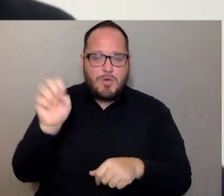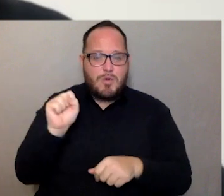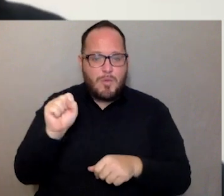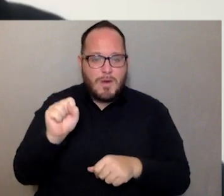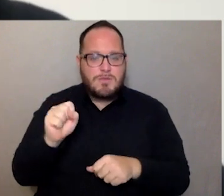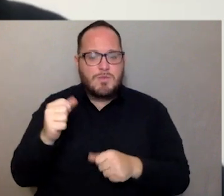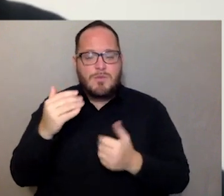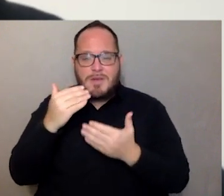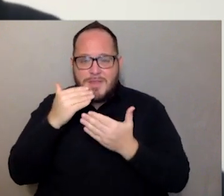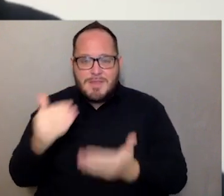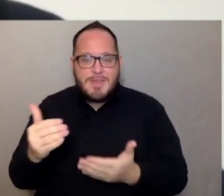FOUNDATIONS ACROSS OREGON. THANK YOU TO ALL OF OUR DONORS